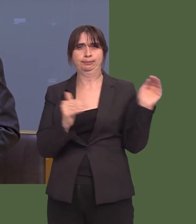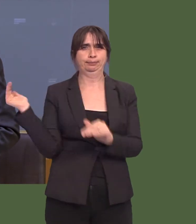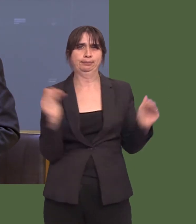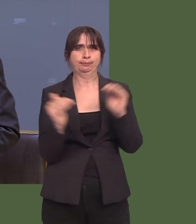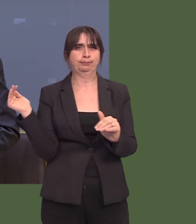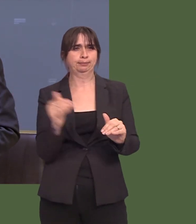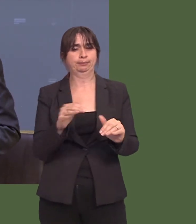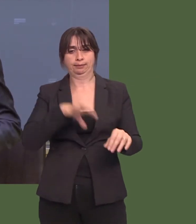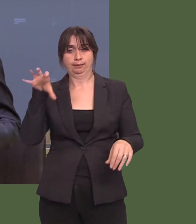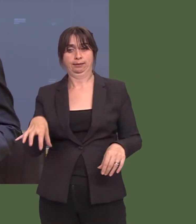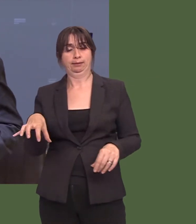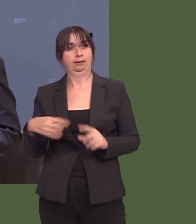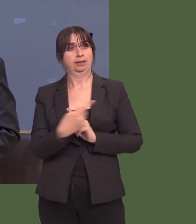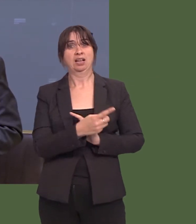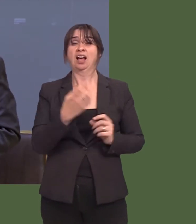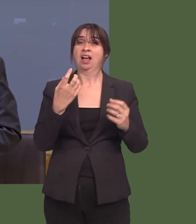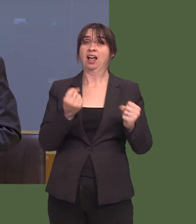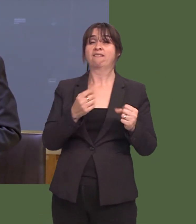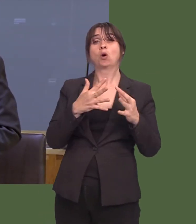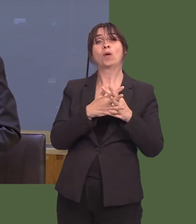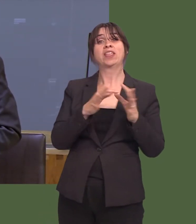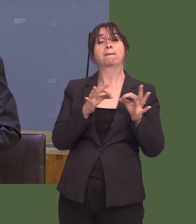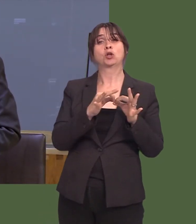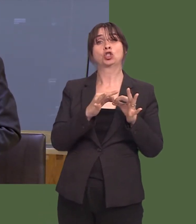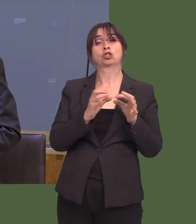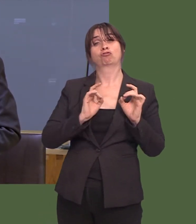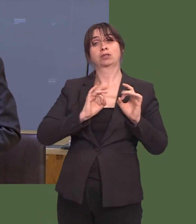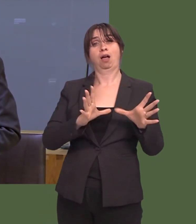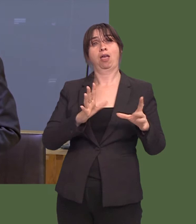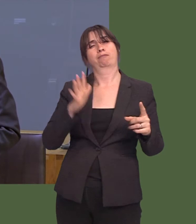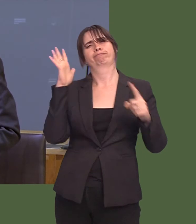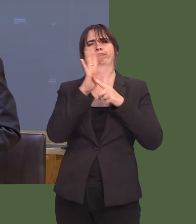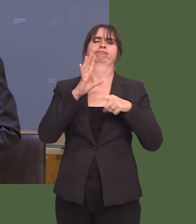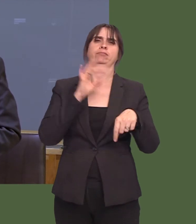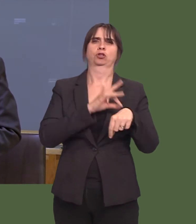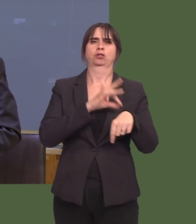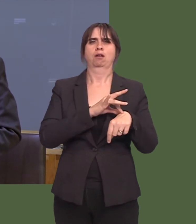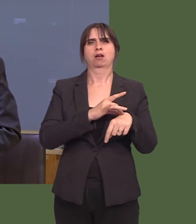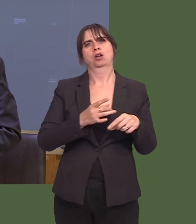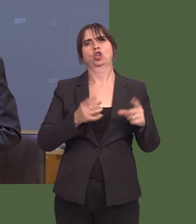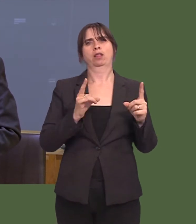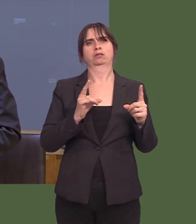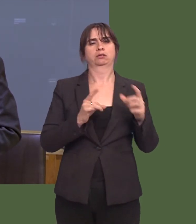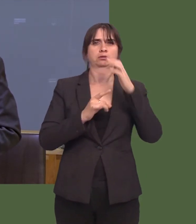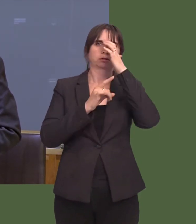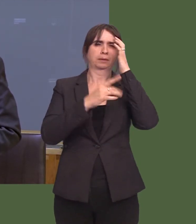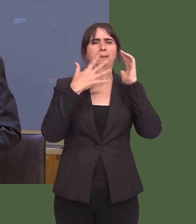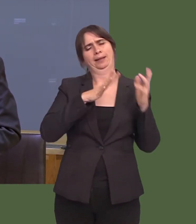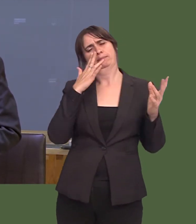A retired consultant from Withybush hospital has reviewed the number of mortalities among